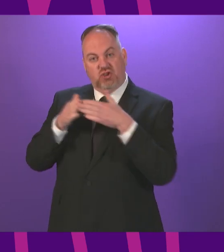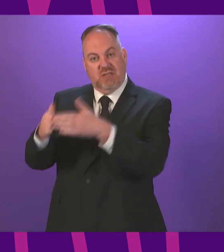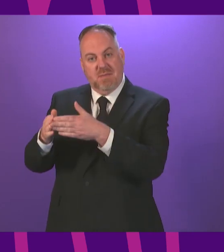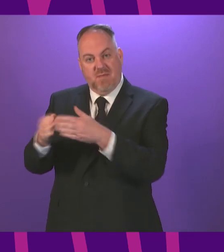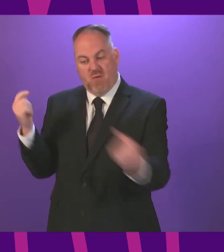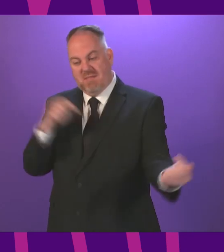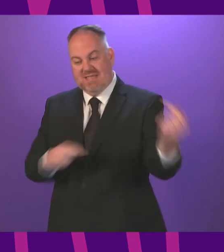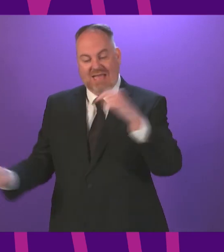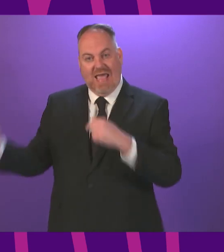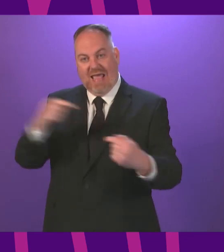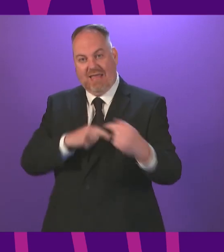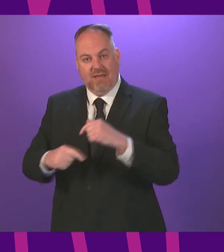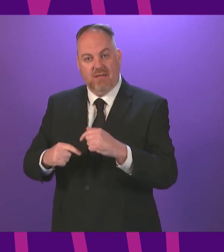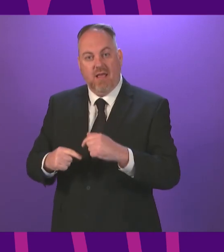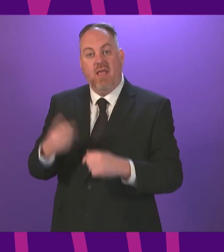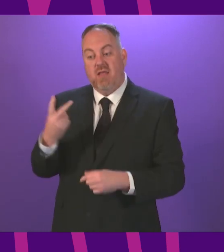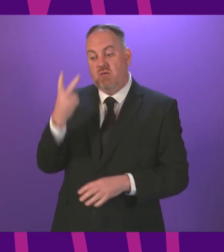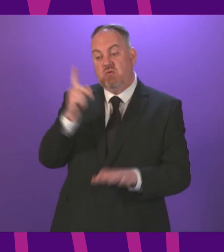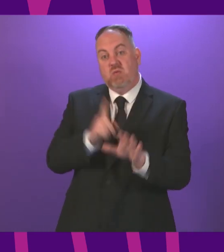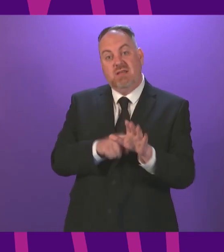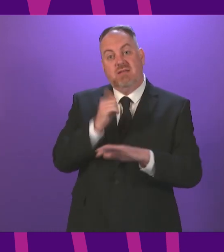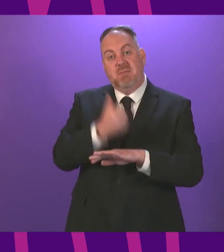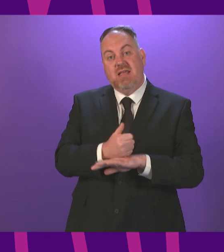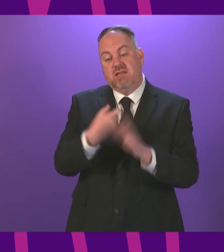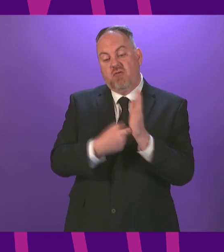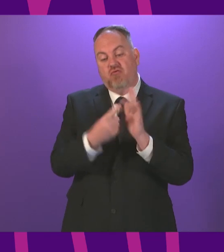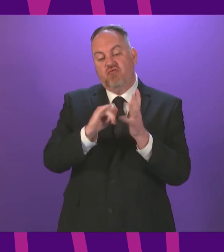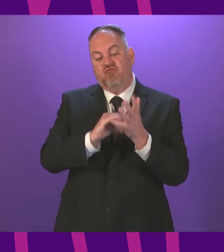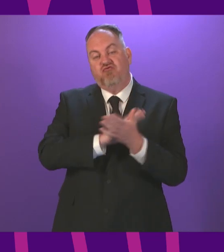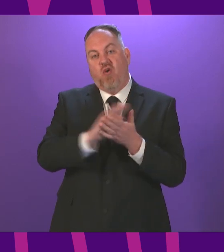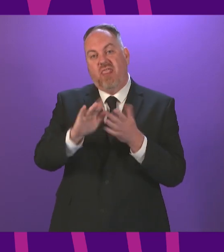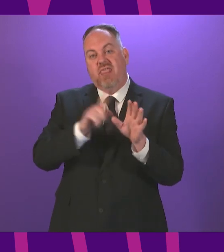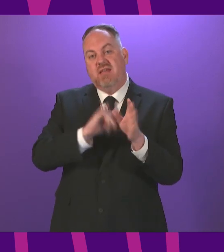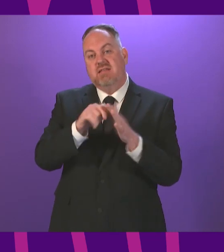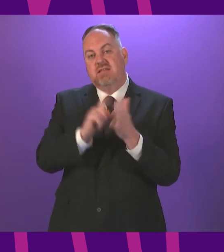During a two-year spell at Rosyth, he was responsible for escorting merchant vessels on a